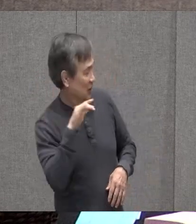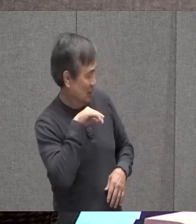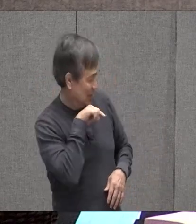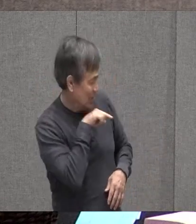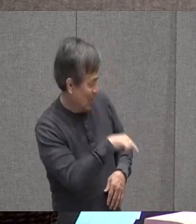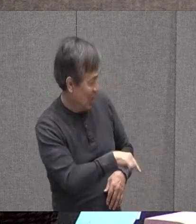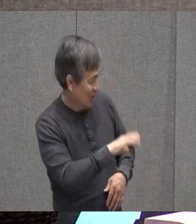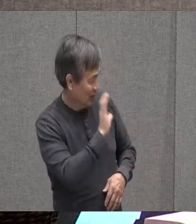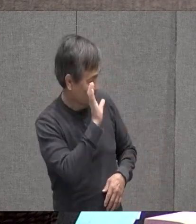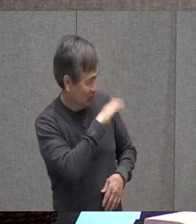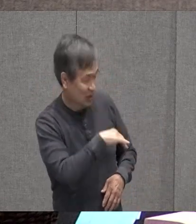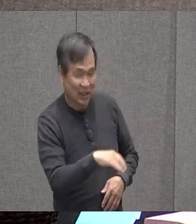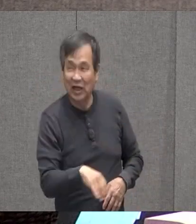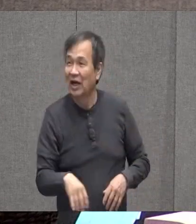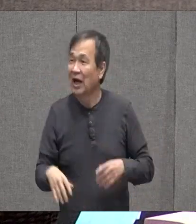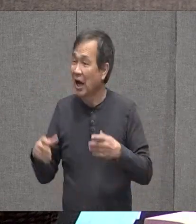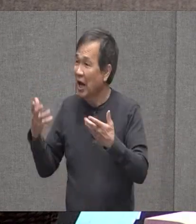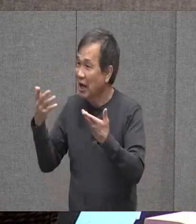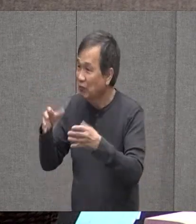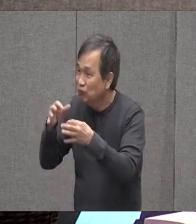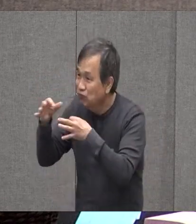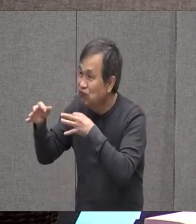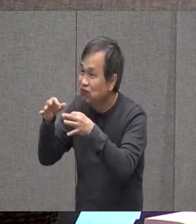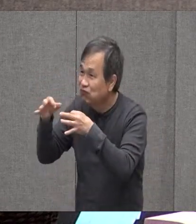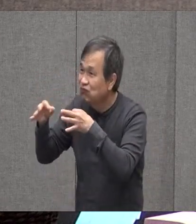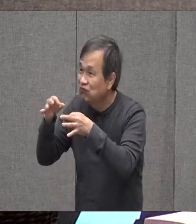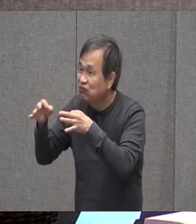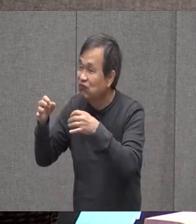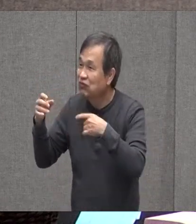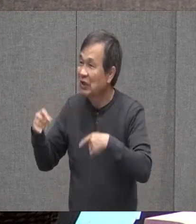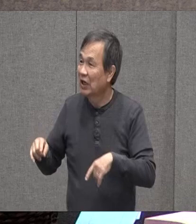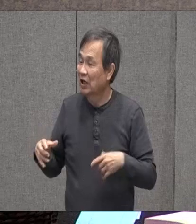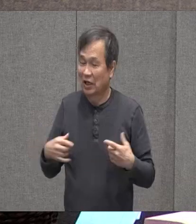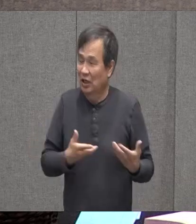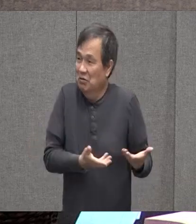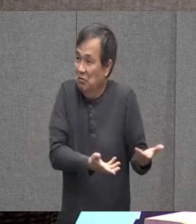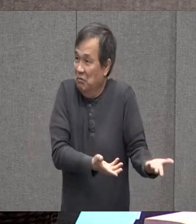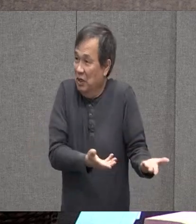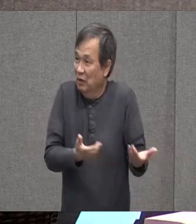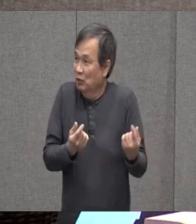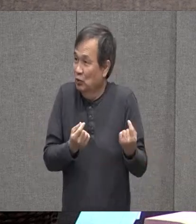Mr. Haktak explained how he found the pot. "I wonder what we can do with it," said his wife.